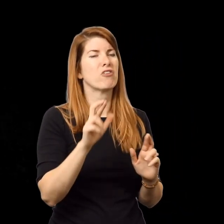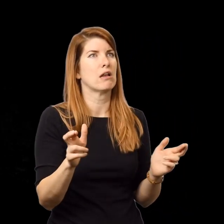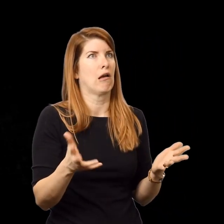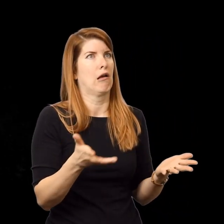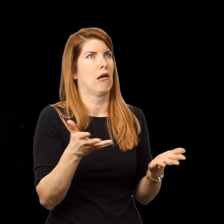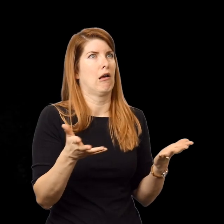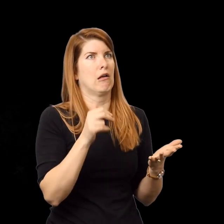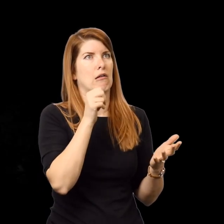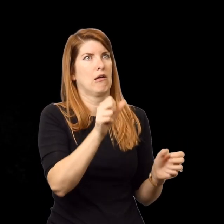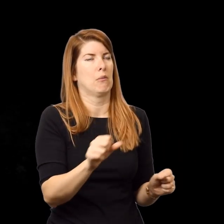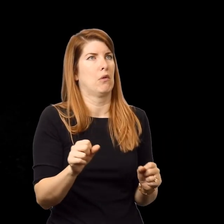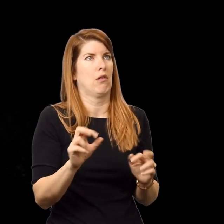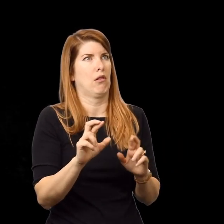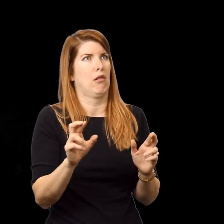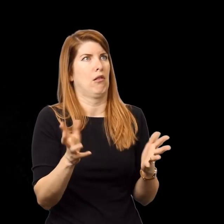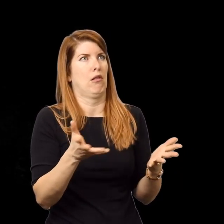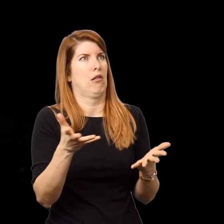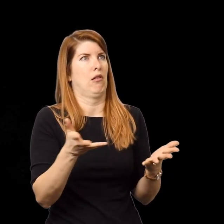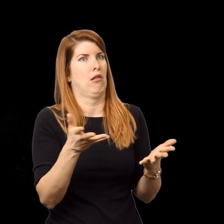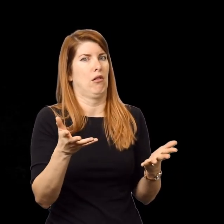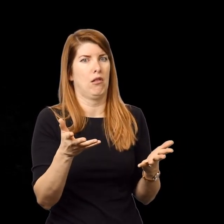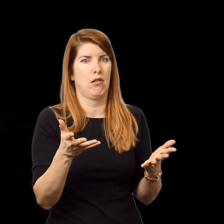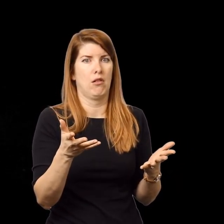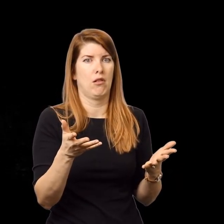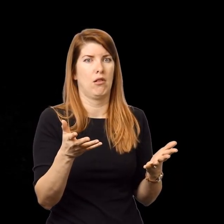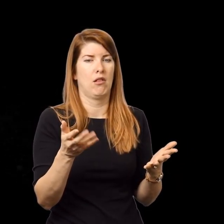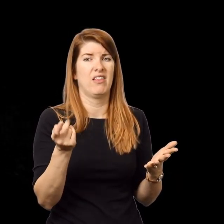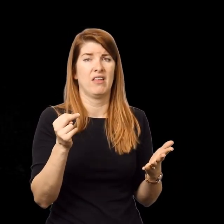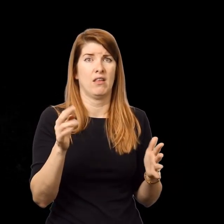They're not ready. They're not capable, and they go out in the world